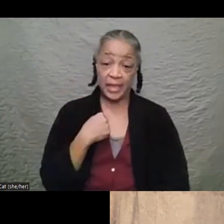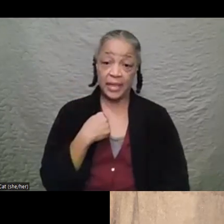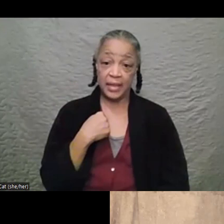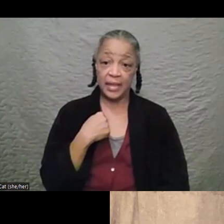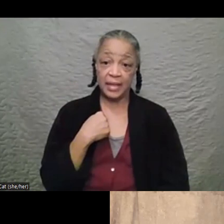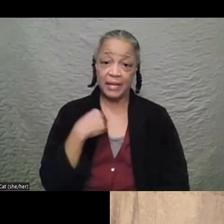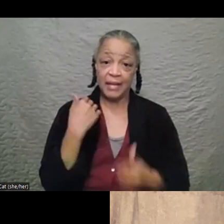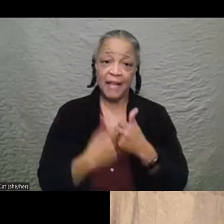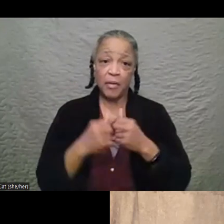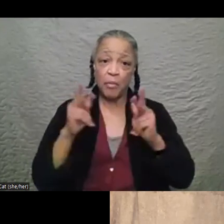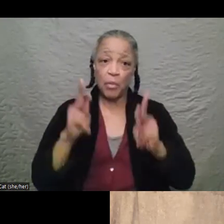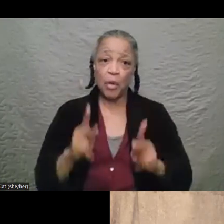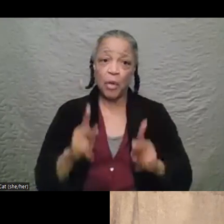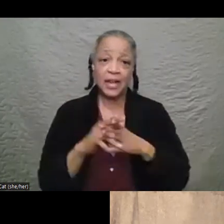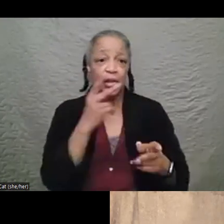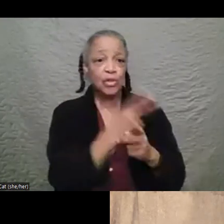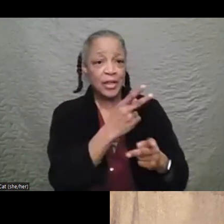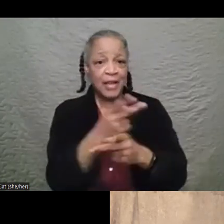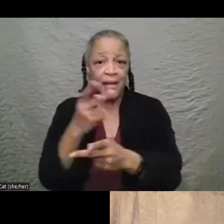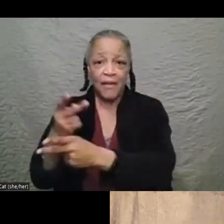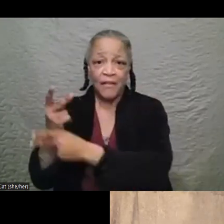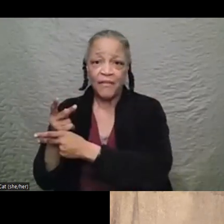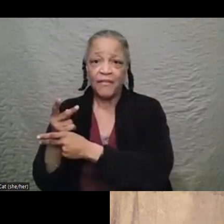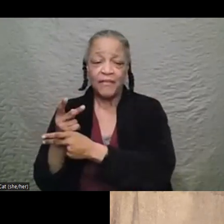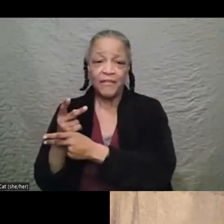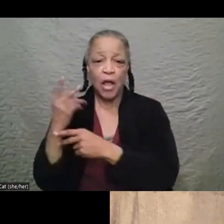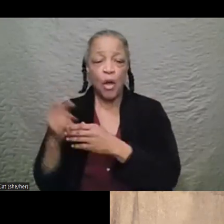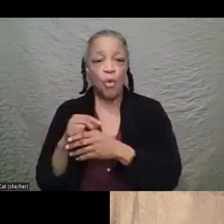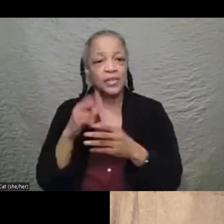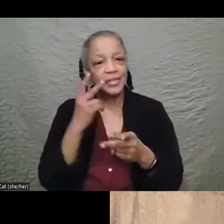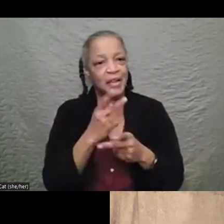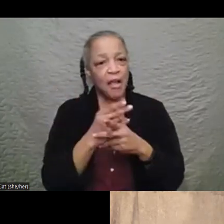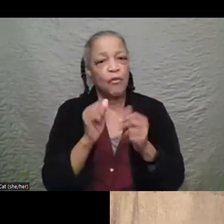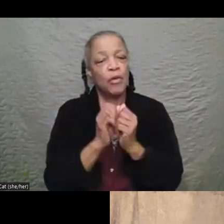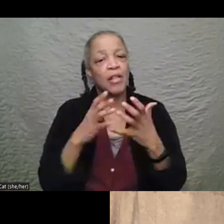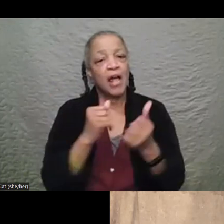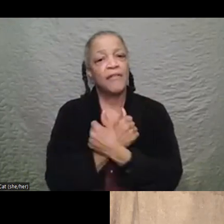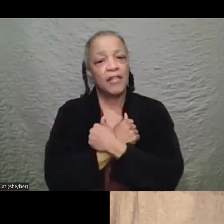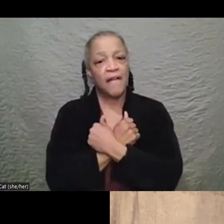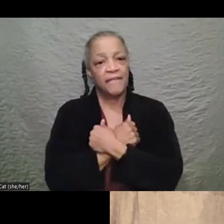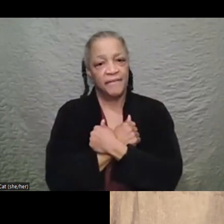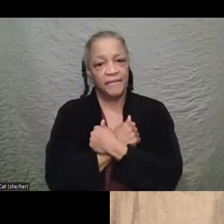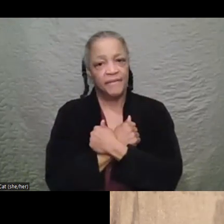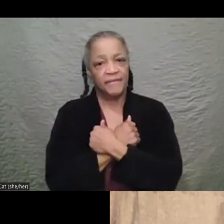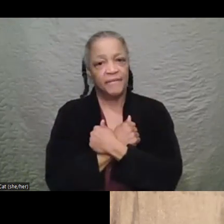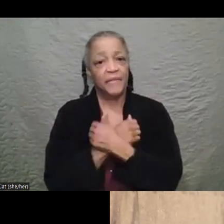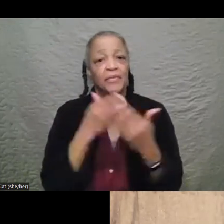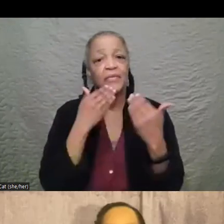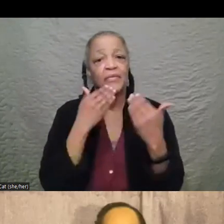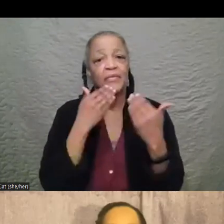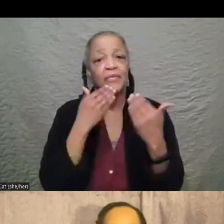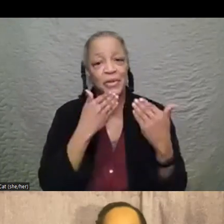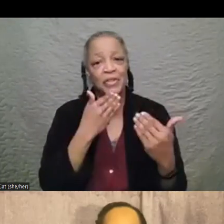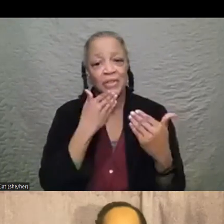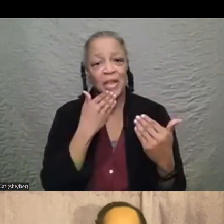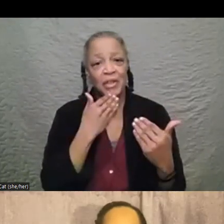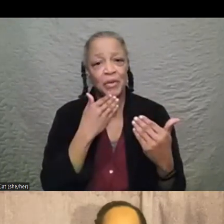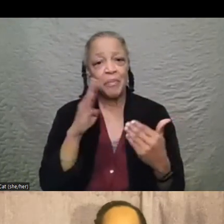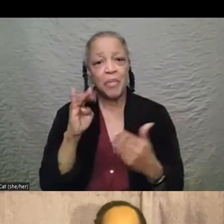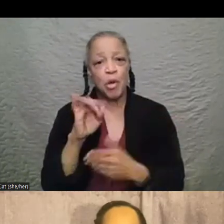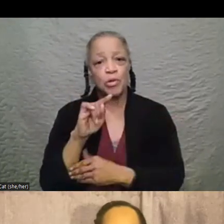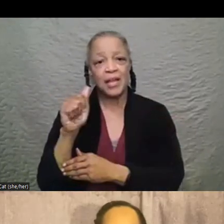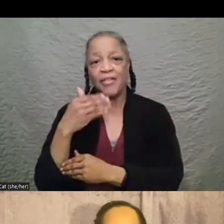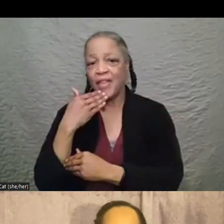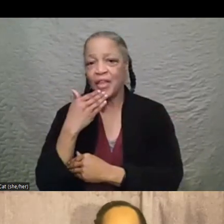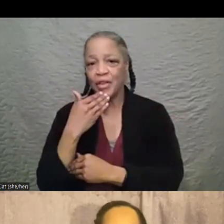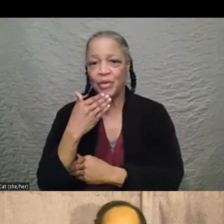Every person that I looked after , I always looked after with a lot of world . I get so